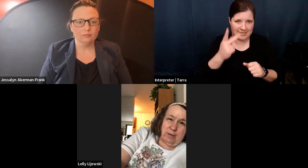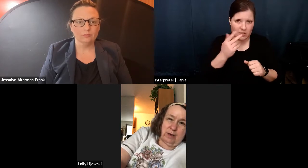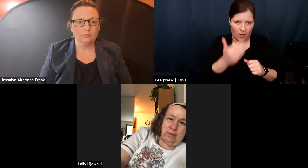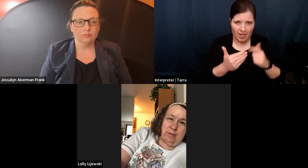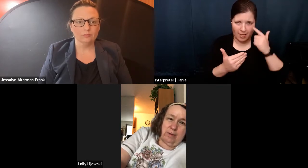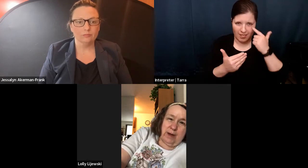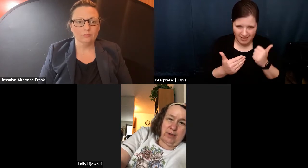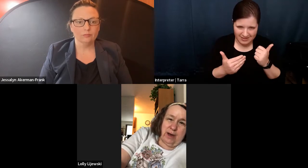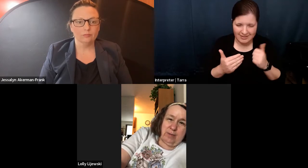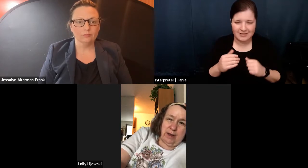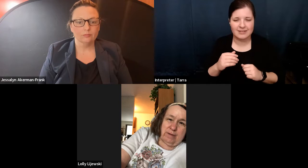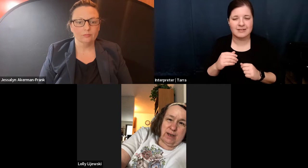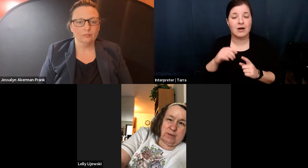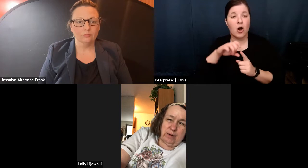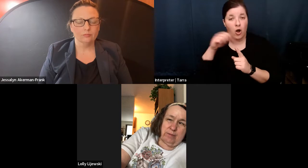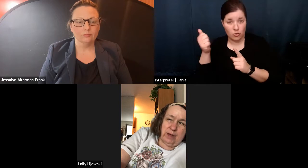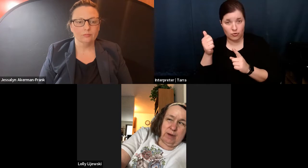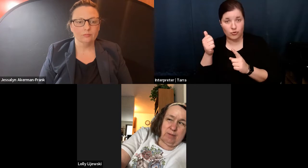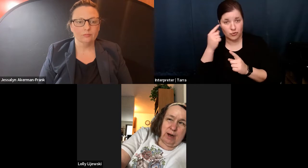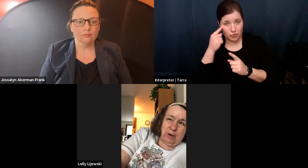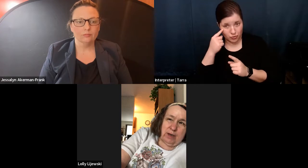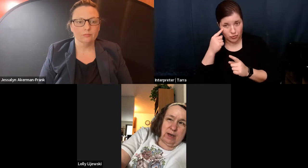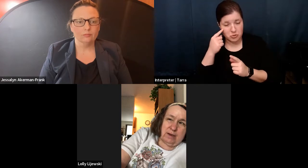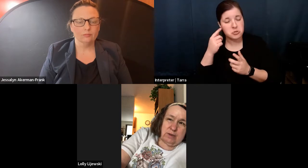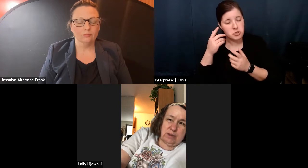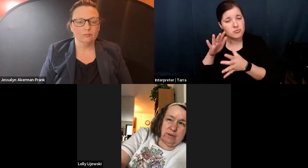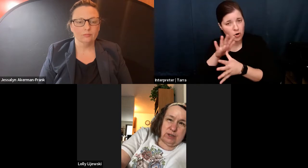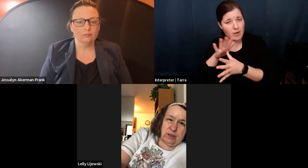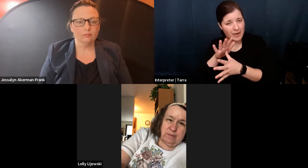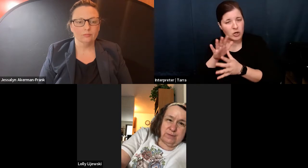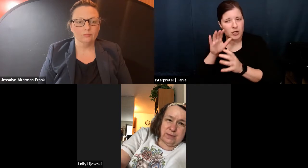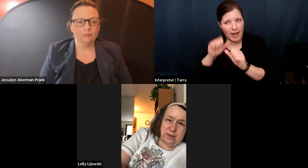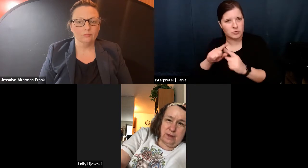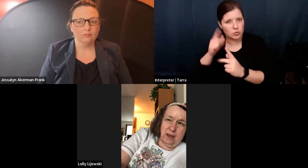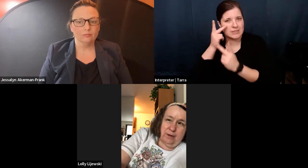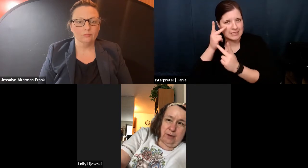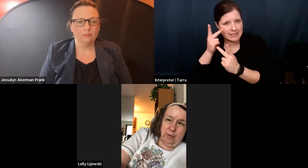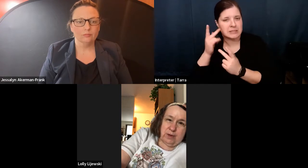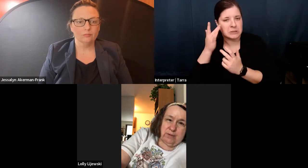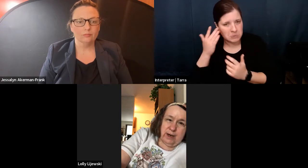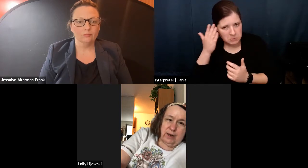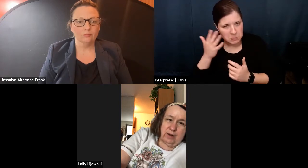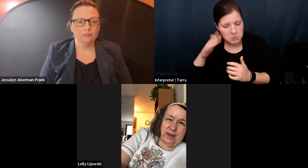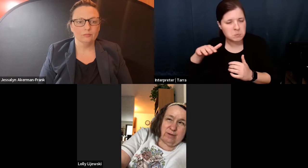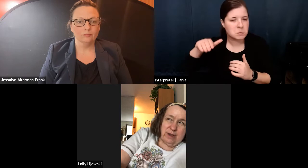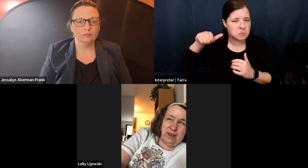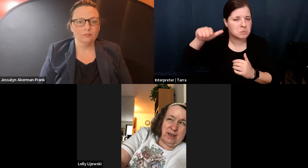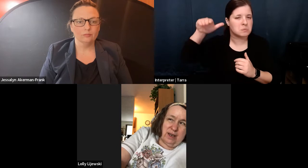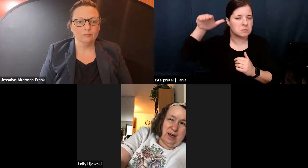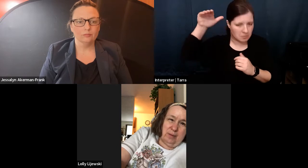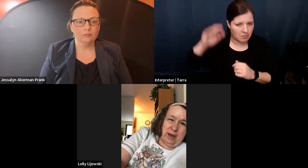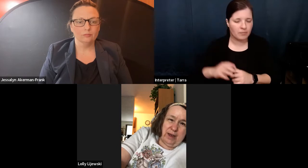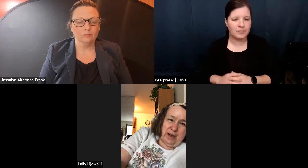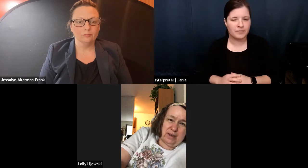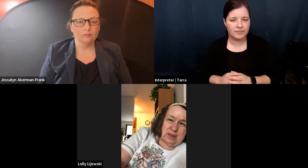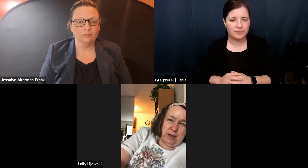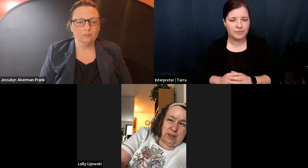most of what I had in one eye, which I didn't -- I did not have a lot of vision in that eye to begin with.